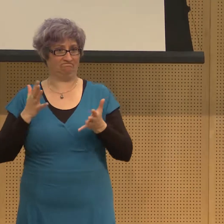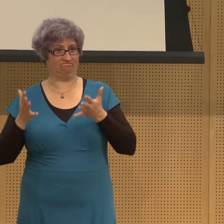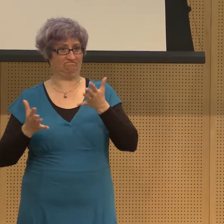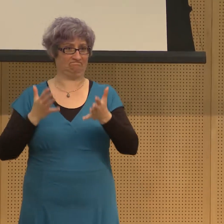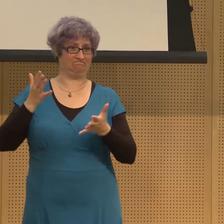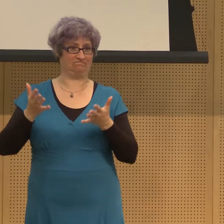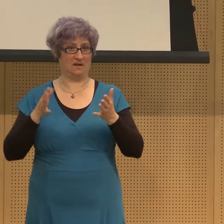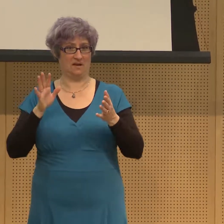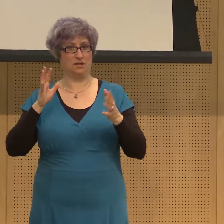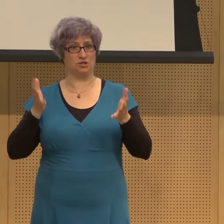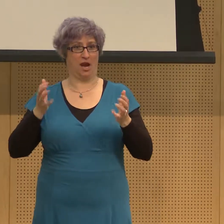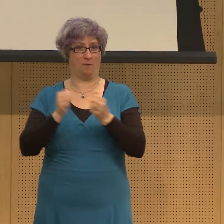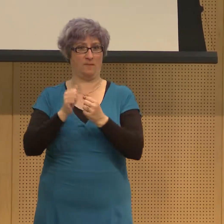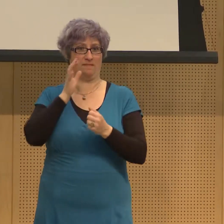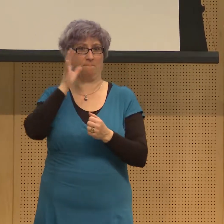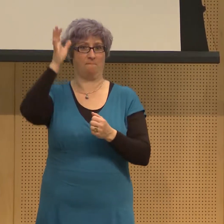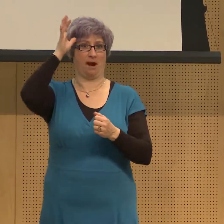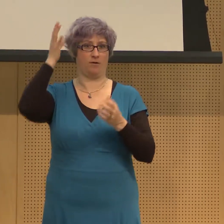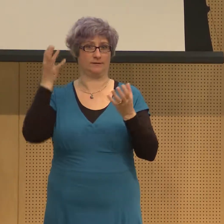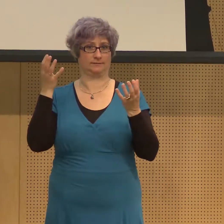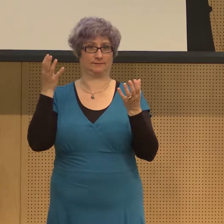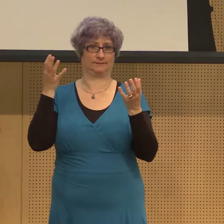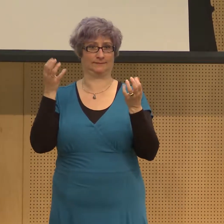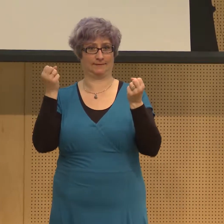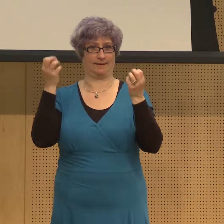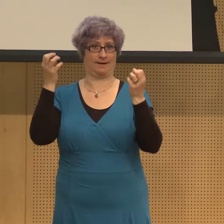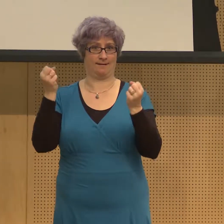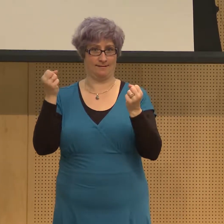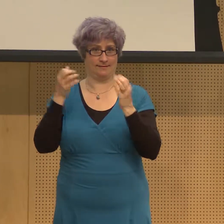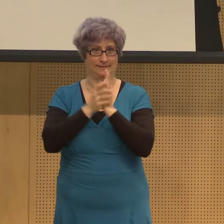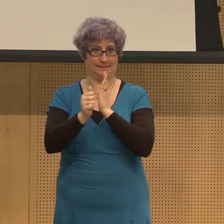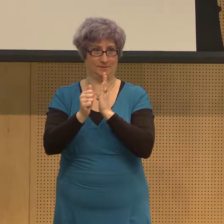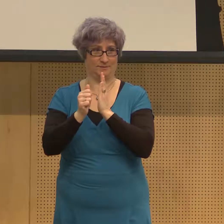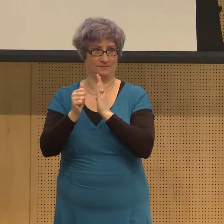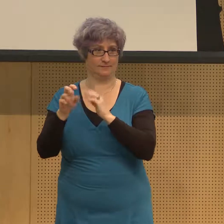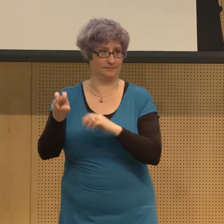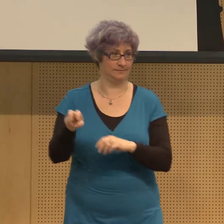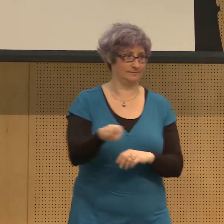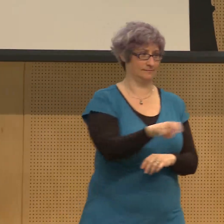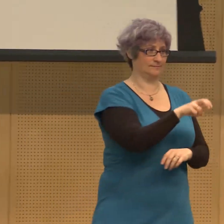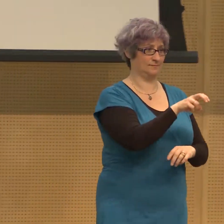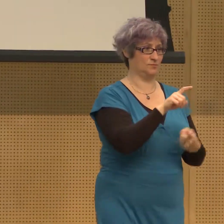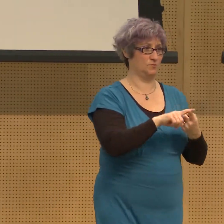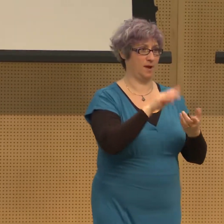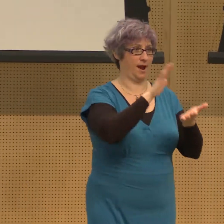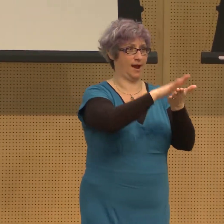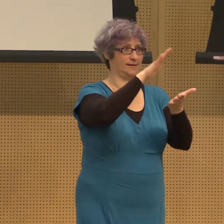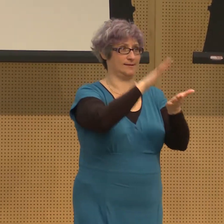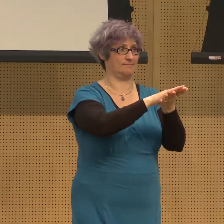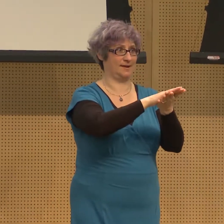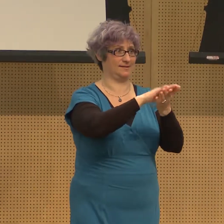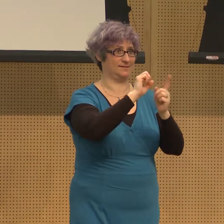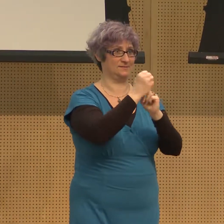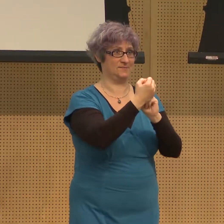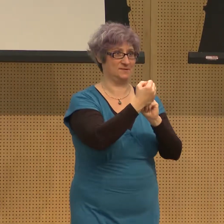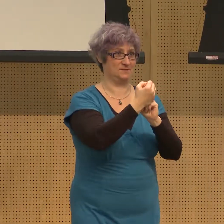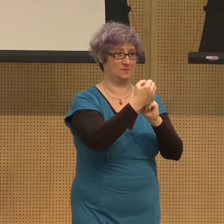So I had to use my parents' sign skills and hope that they would transfer over